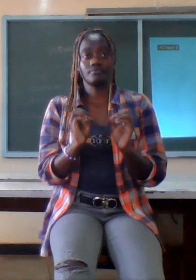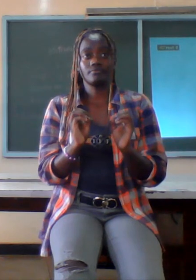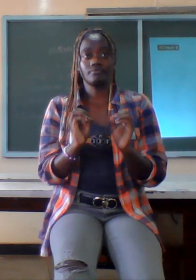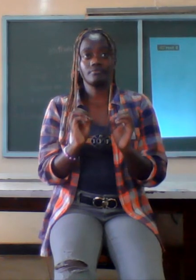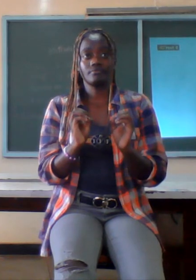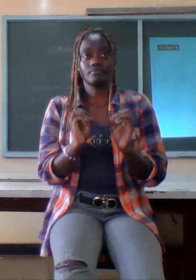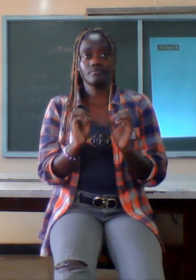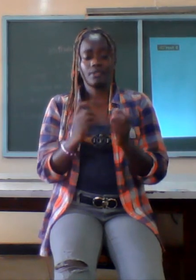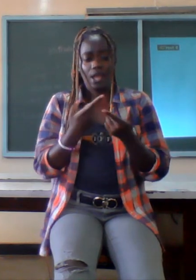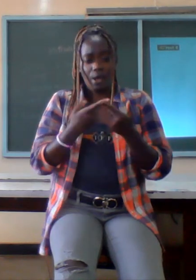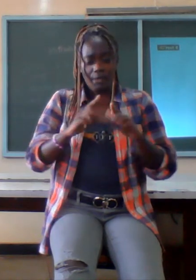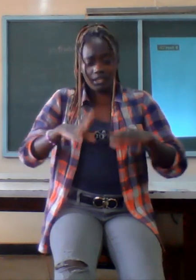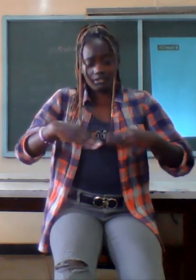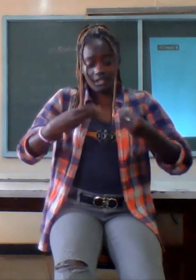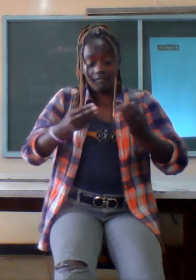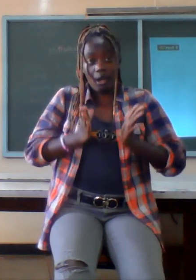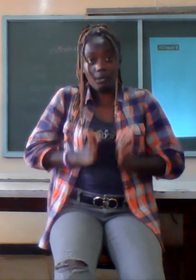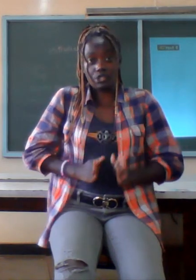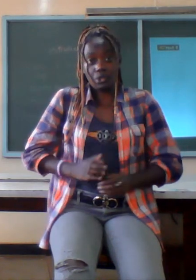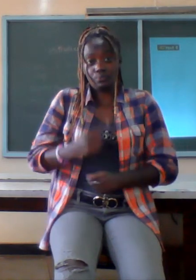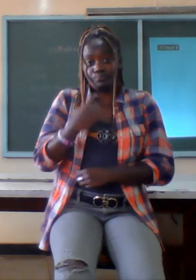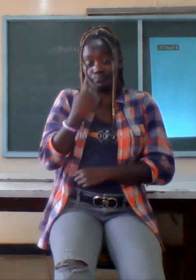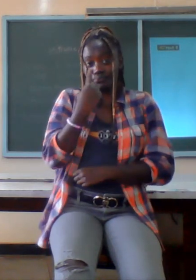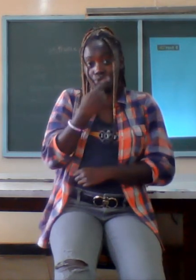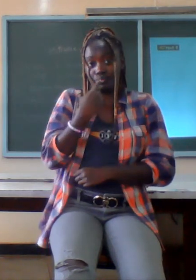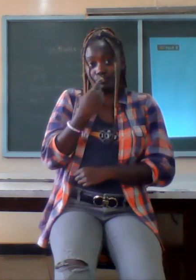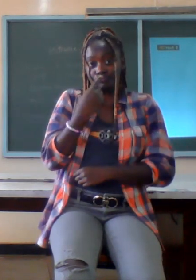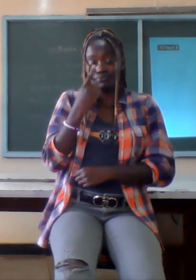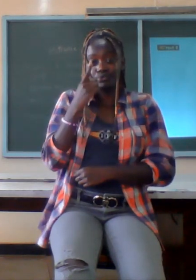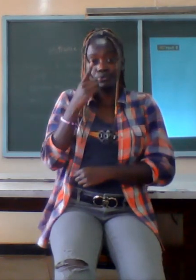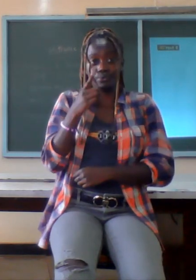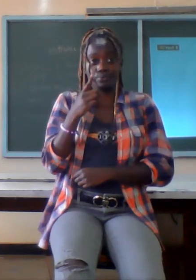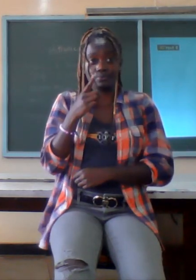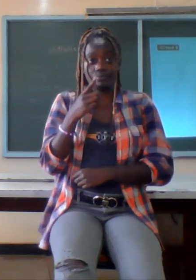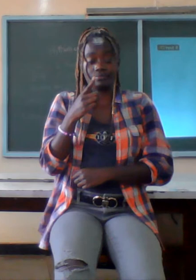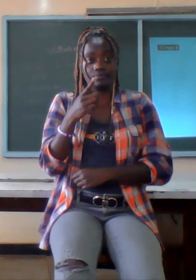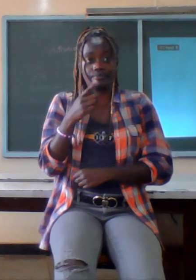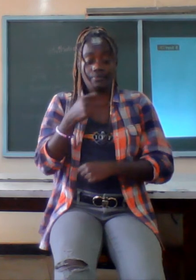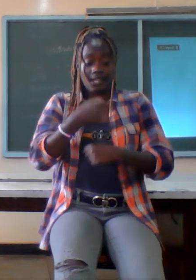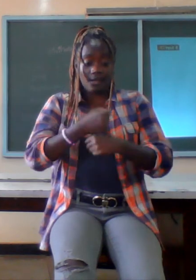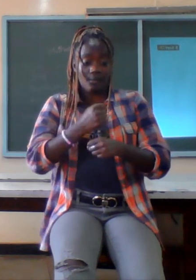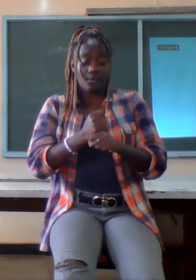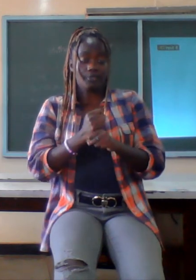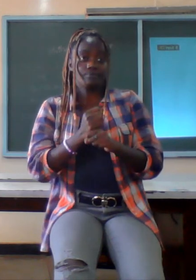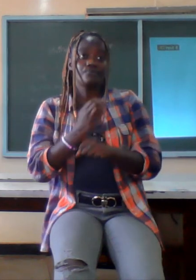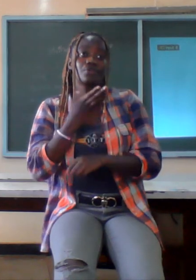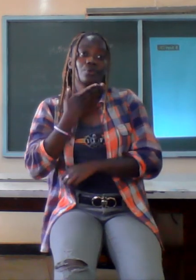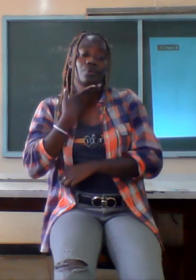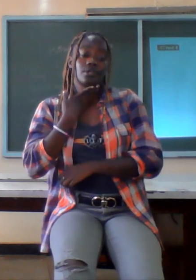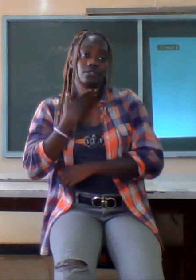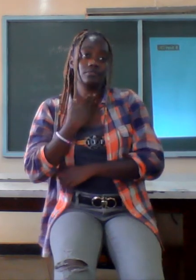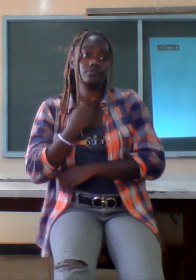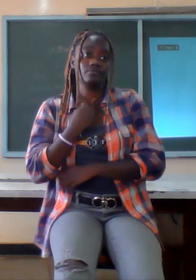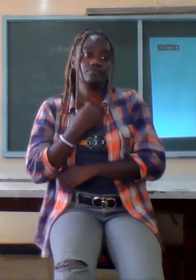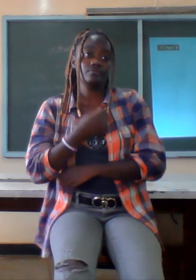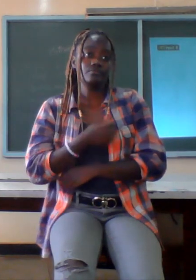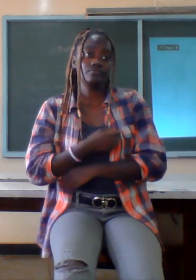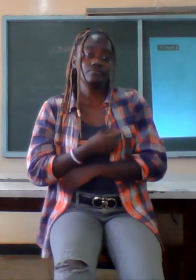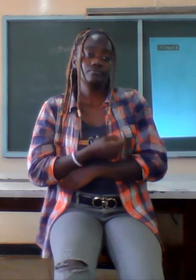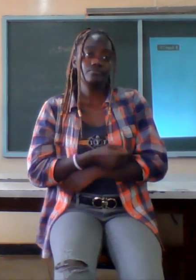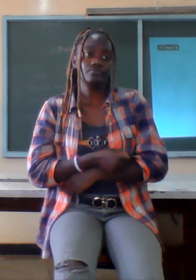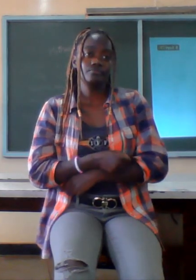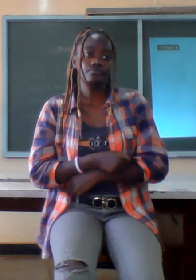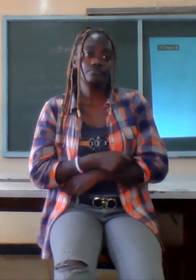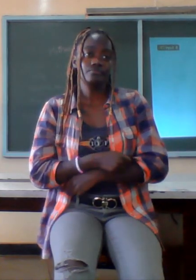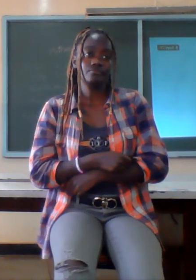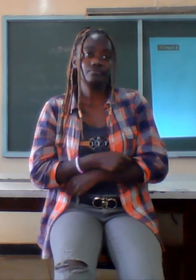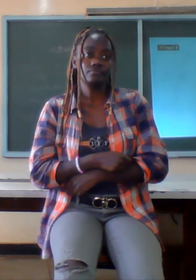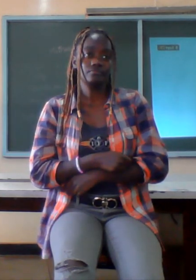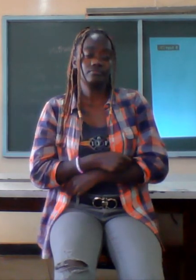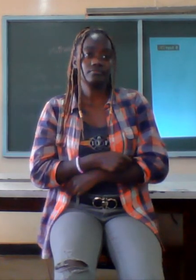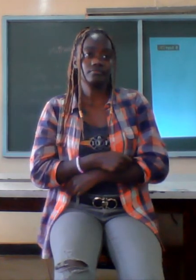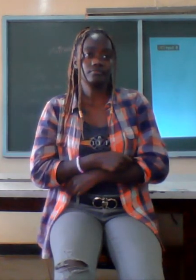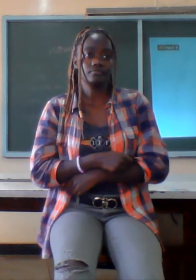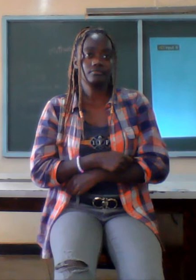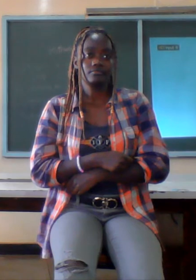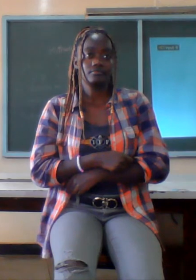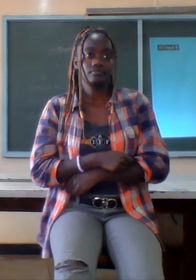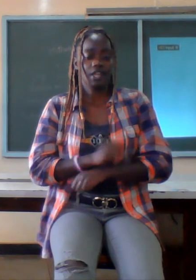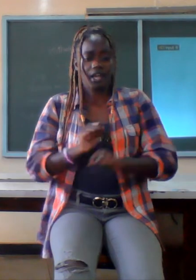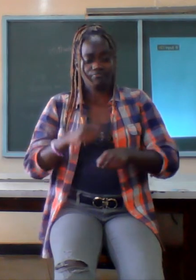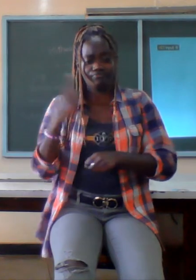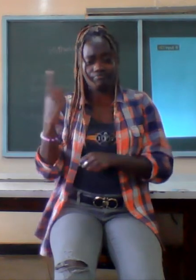form of raw materials in order for you to hold the person that you desire this can only be achieved